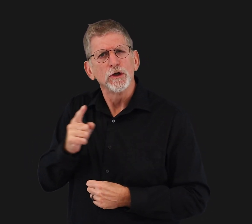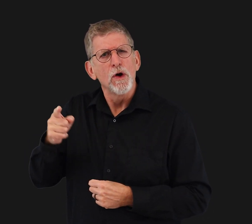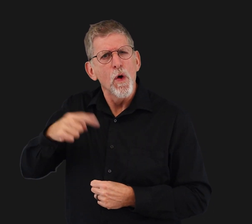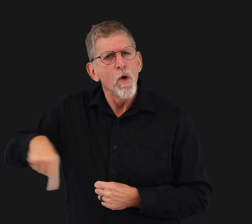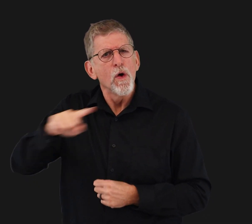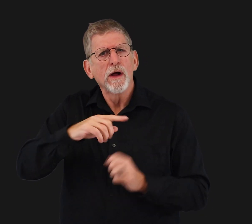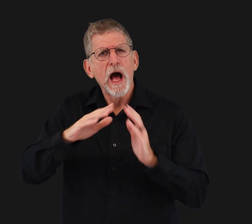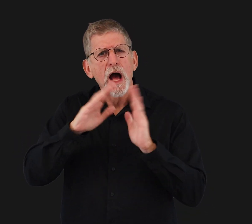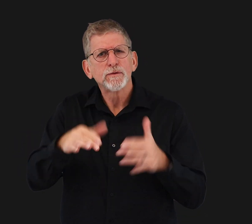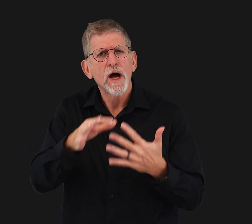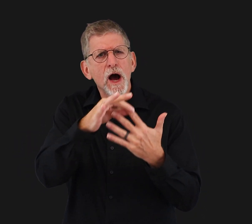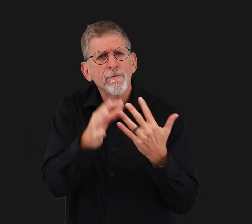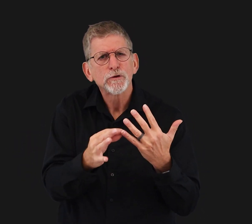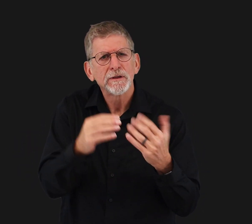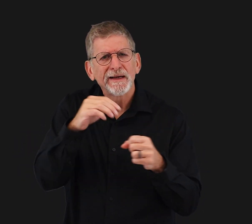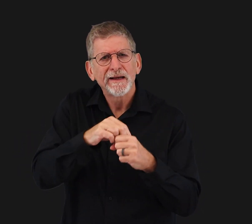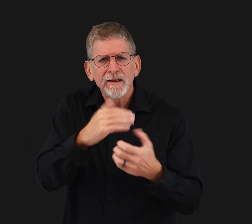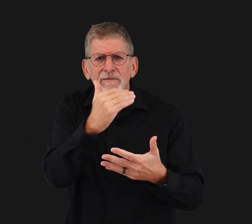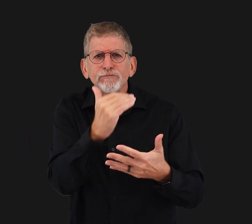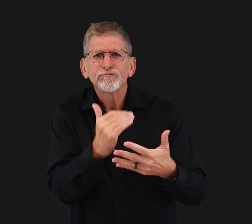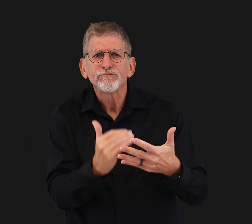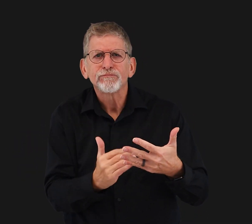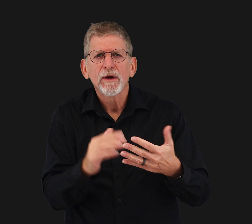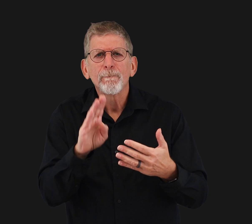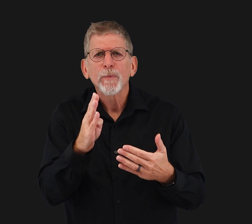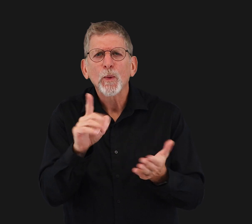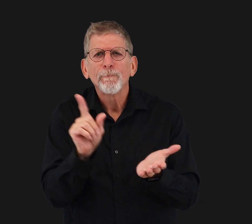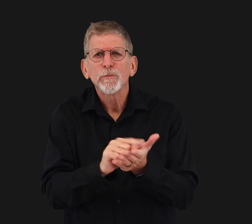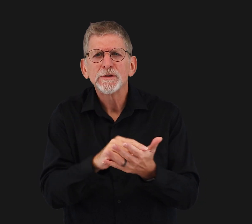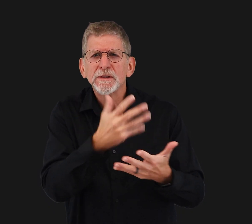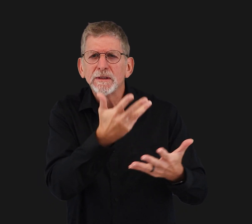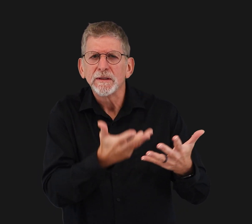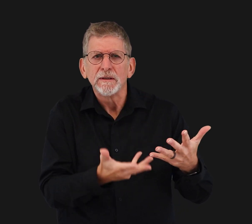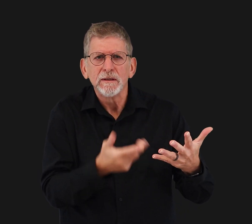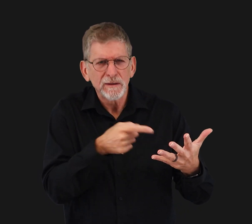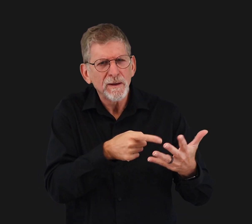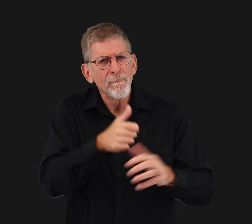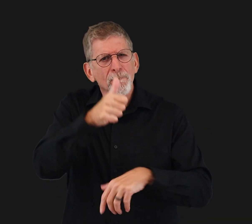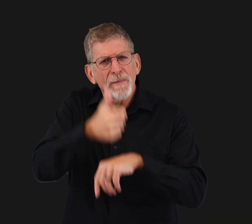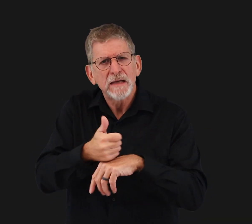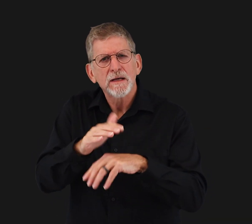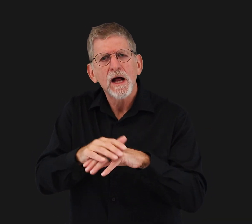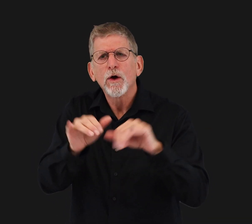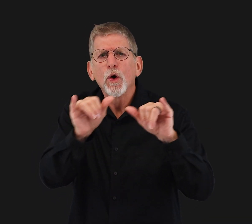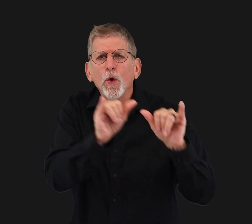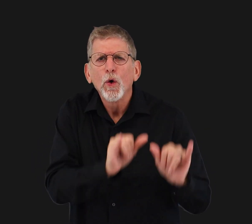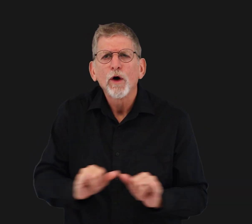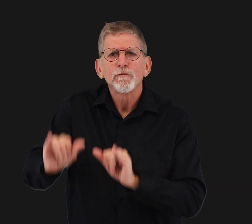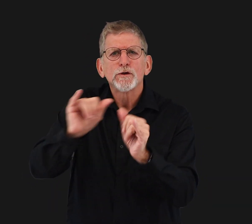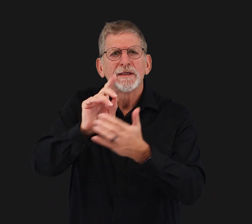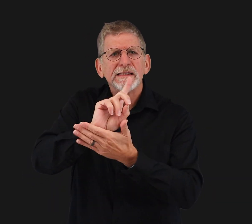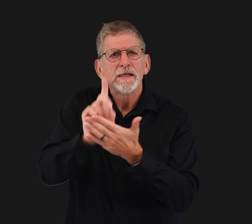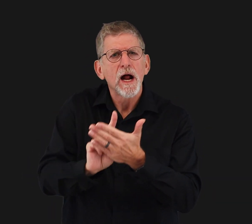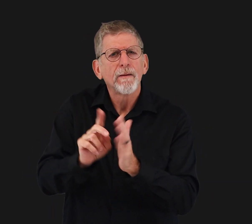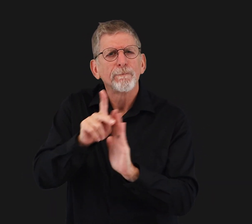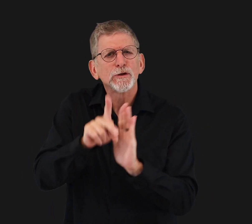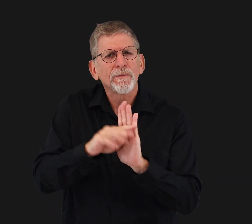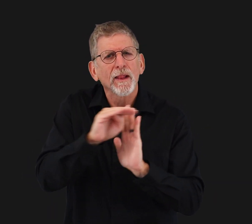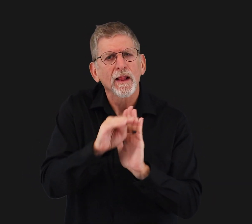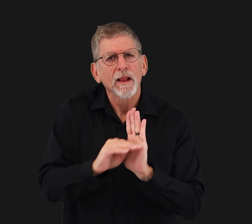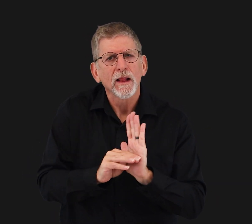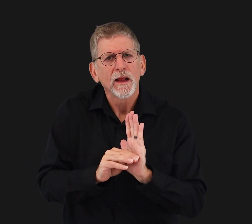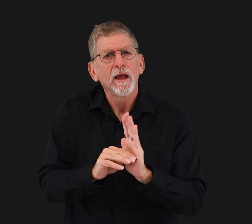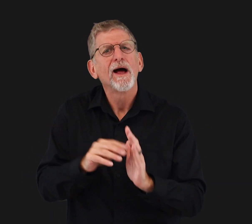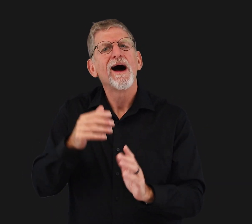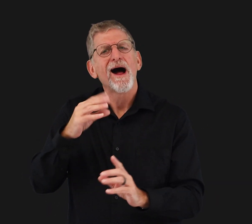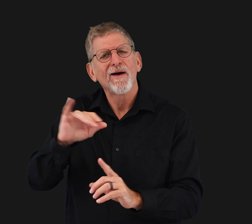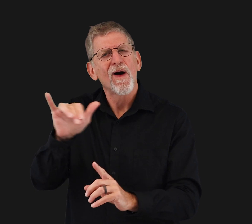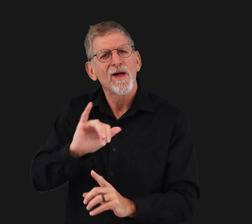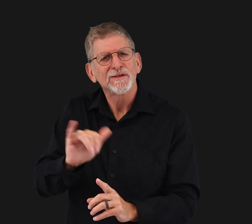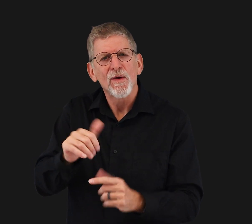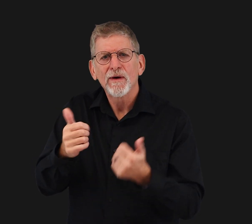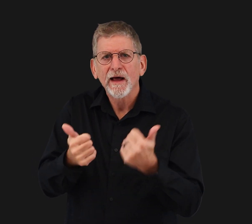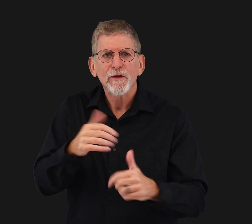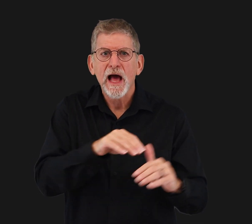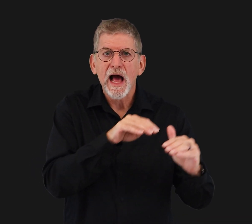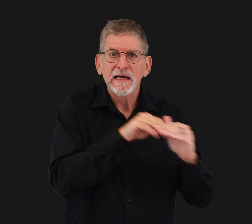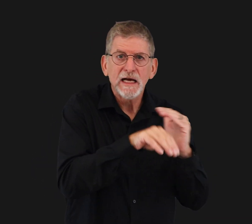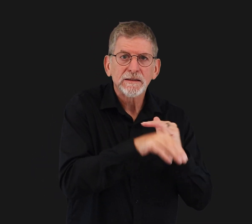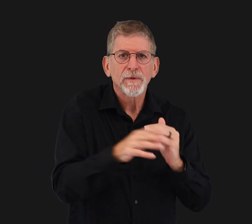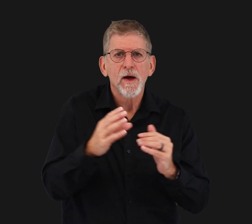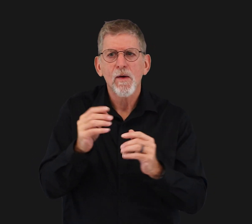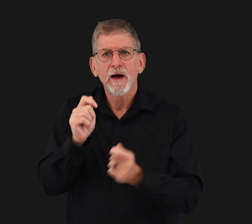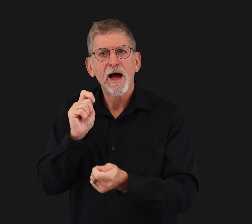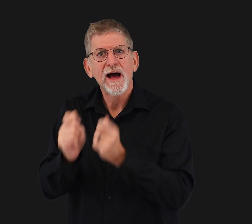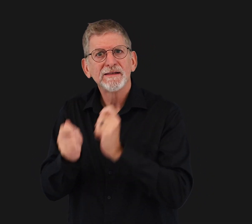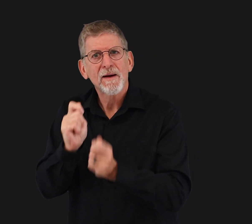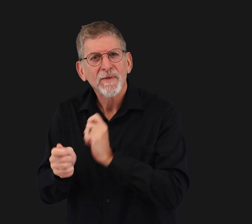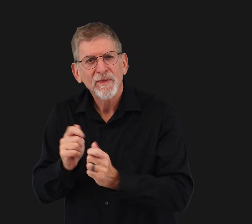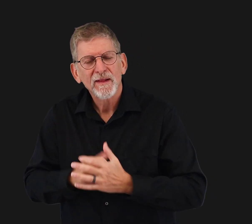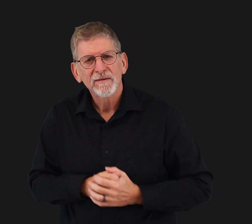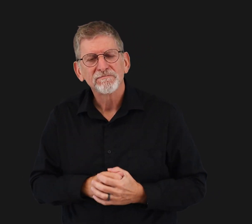that all housing options in the catalogue of blueprints are based on universal design principles and are either accessible or adaptable.